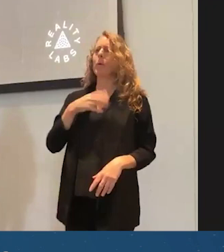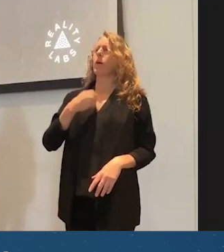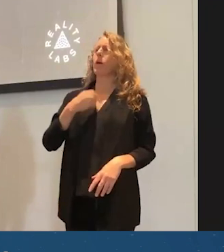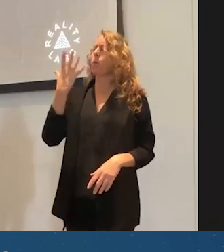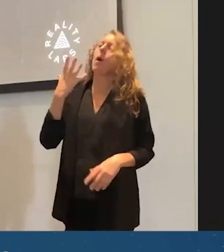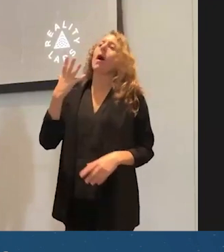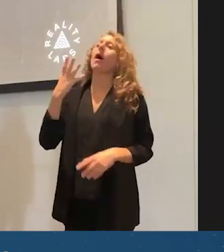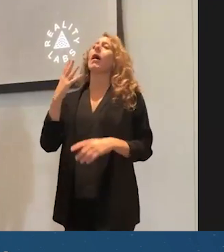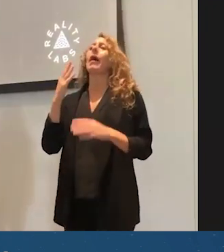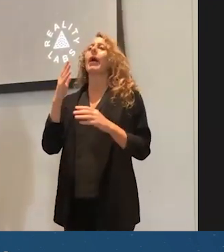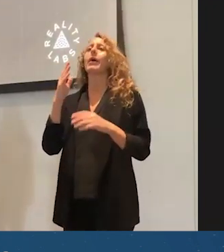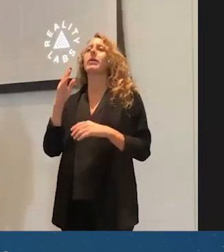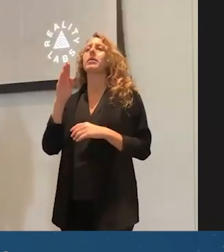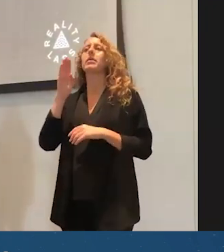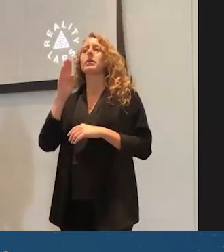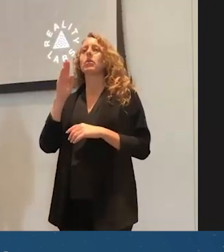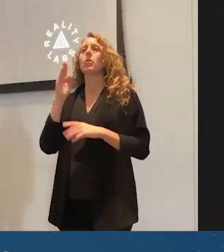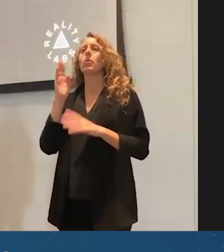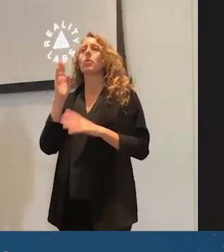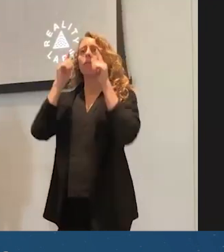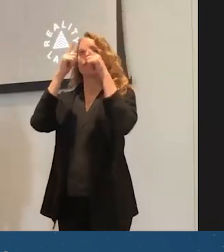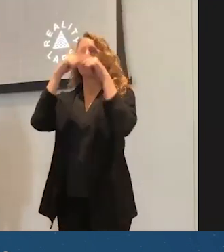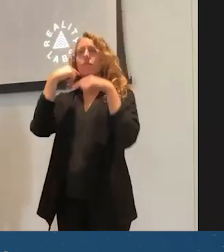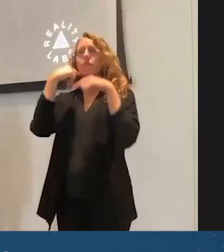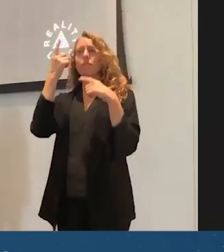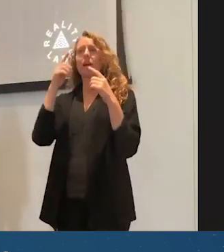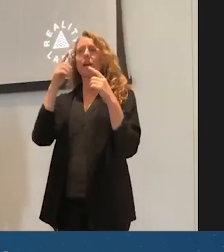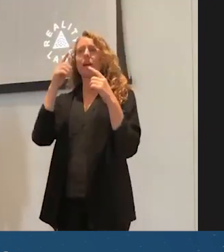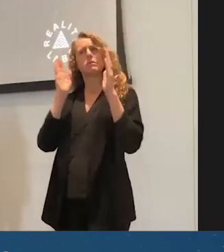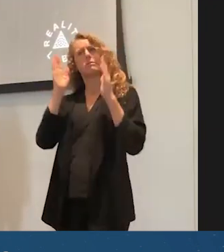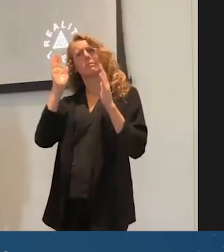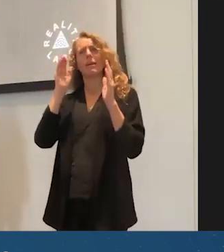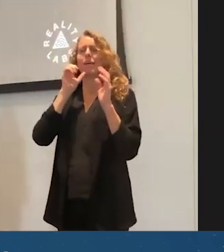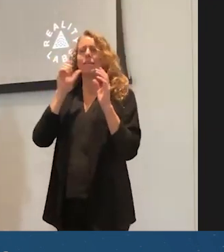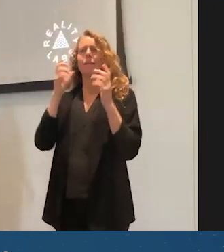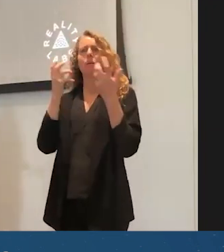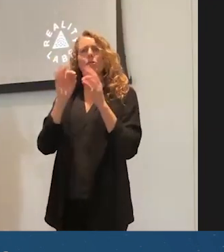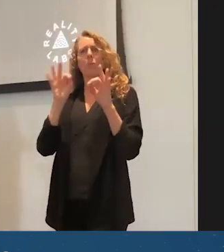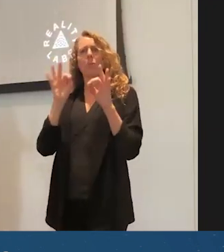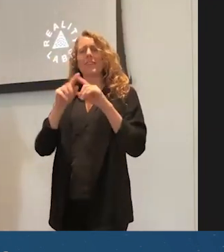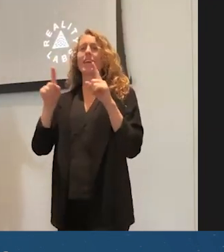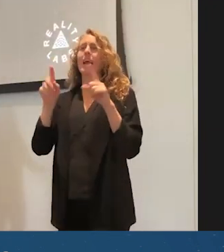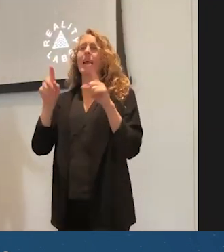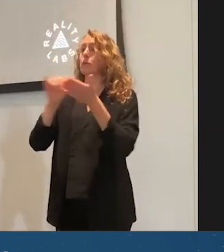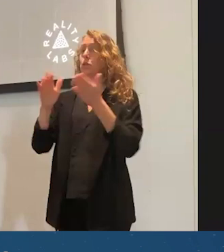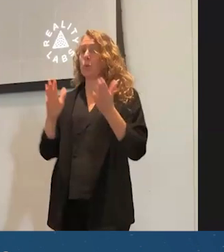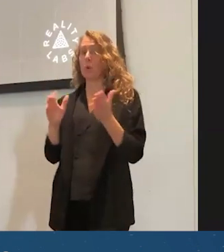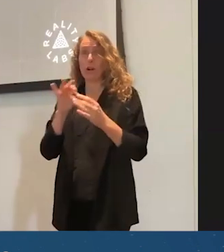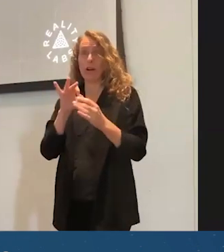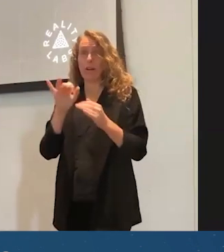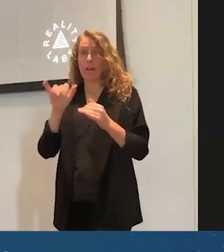with an asymmetrical featured face, and I'm a New Yorker, in case that conjures anything also.